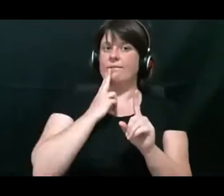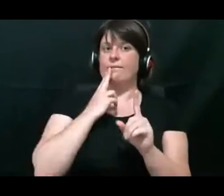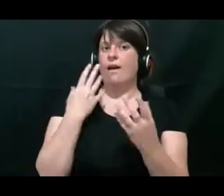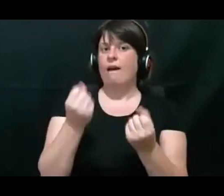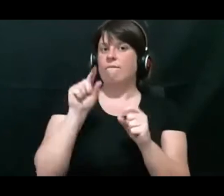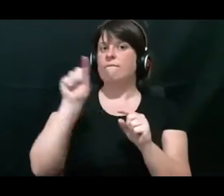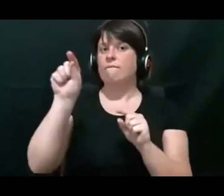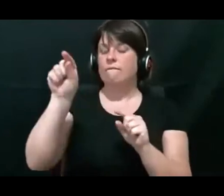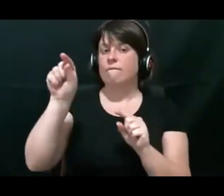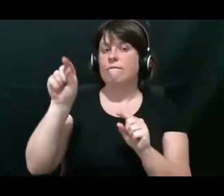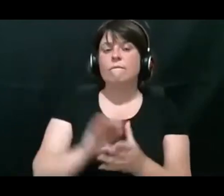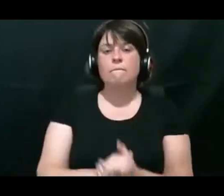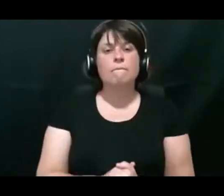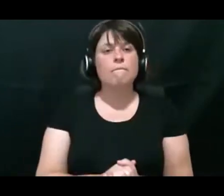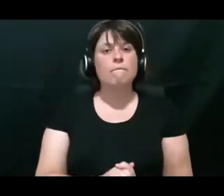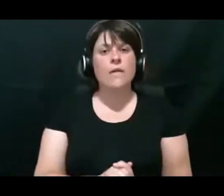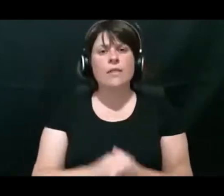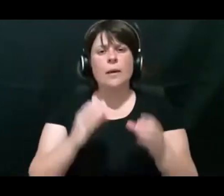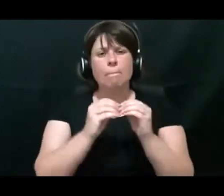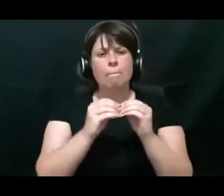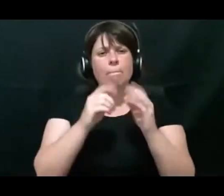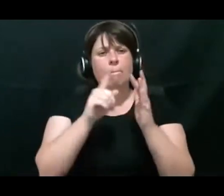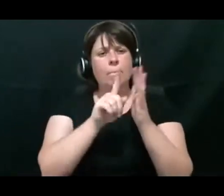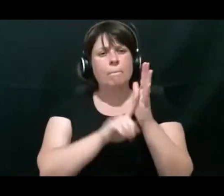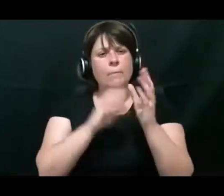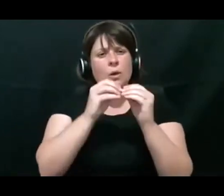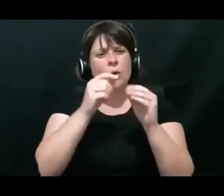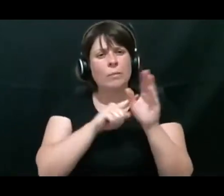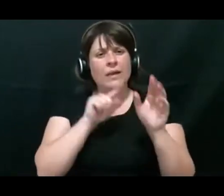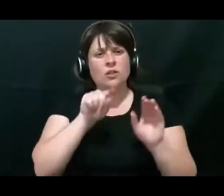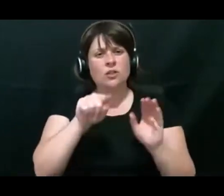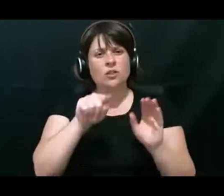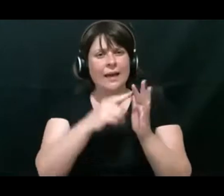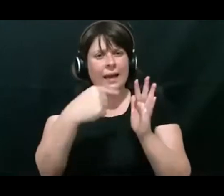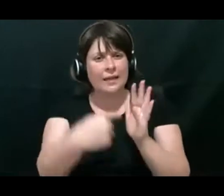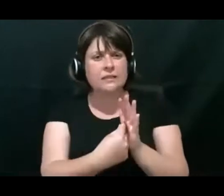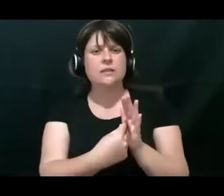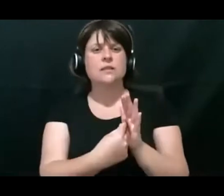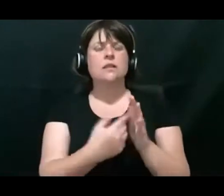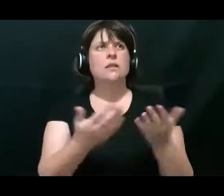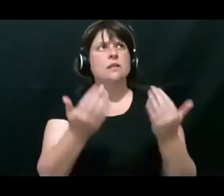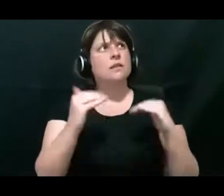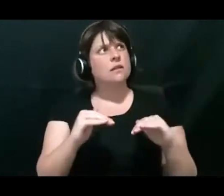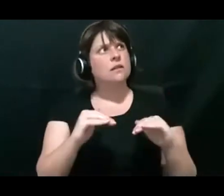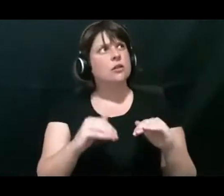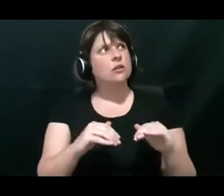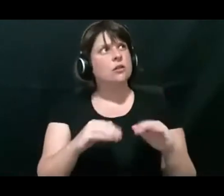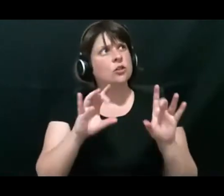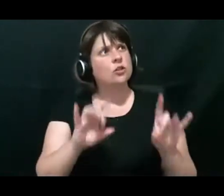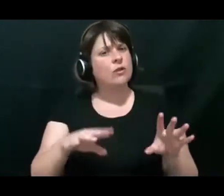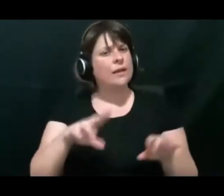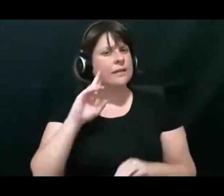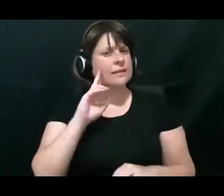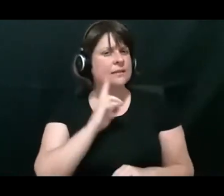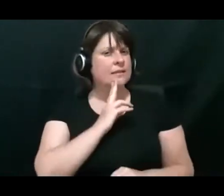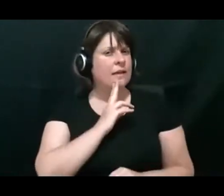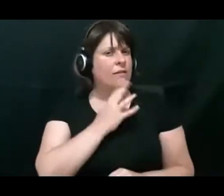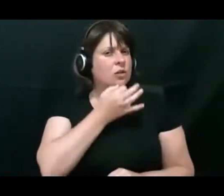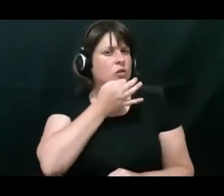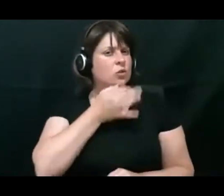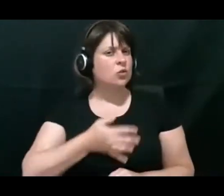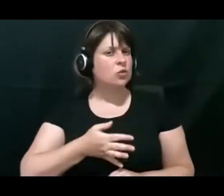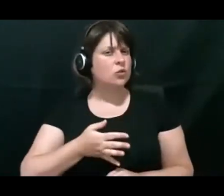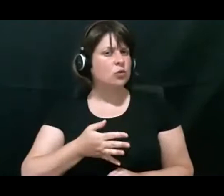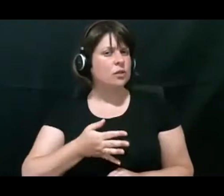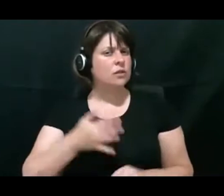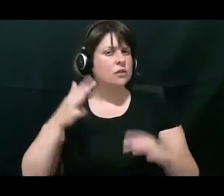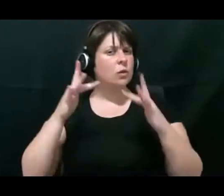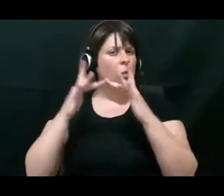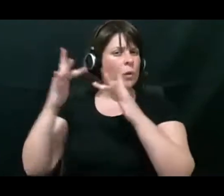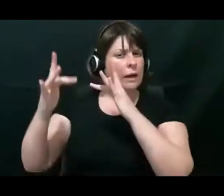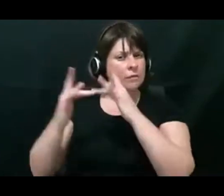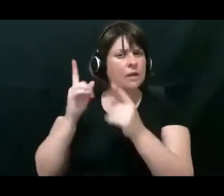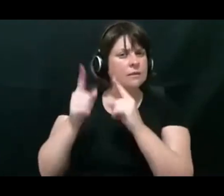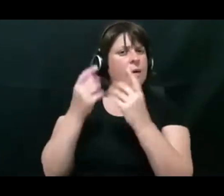And bilby.net, the Australian Deaf Children site sometimes have some.